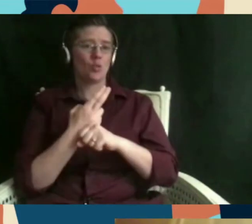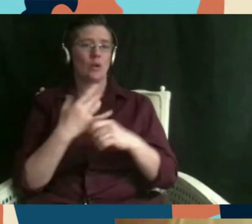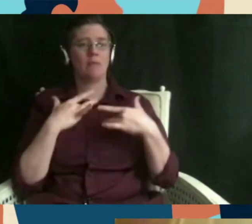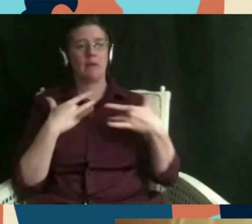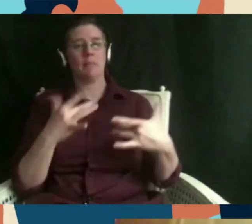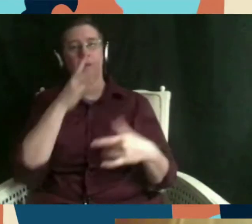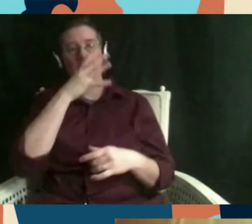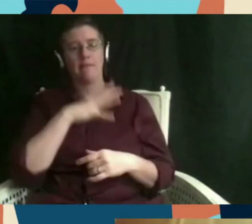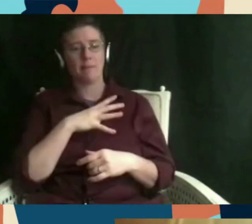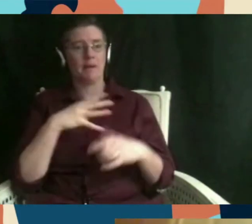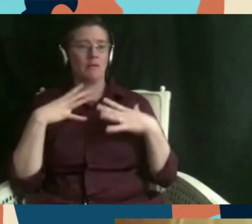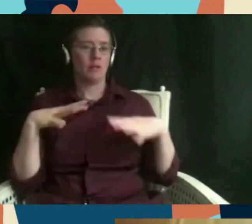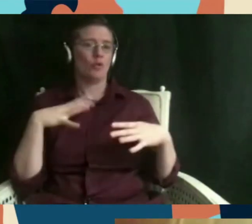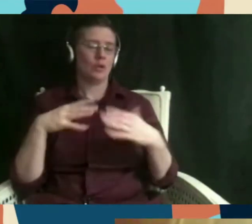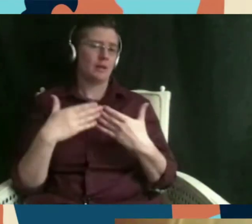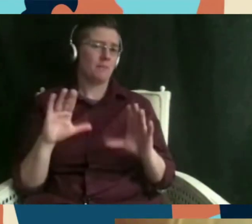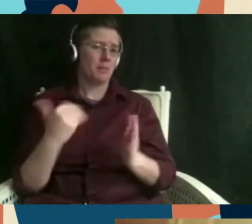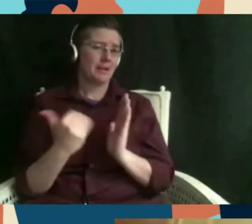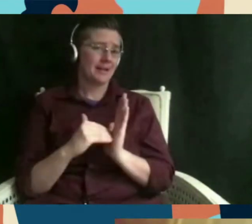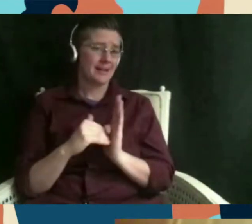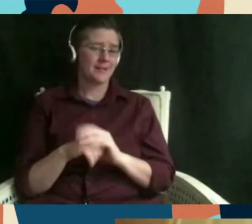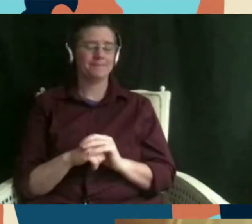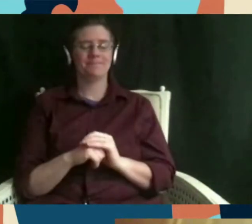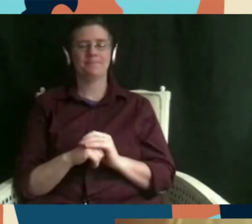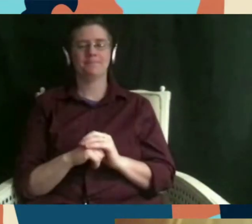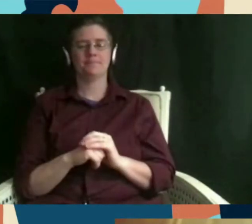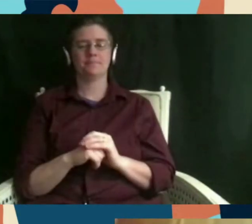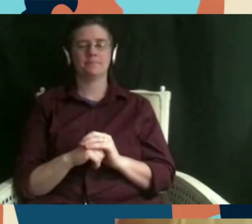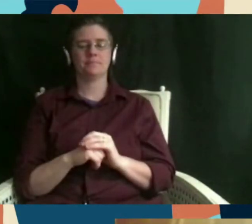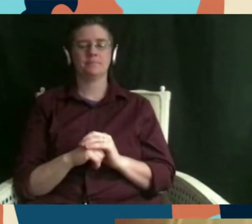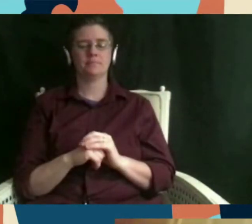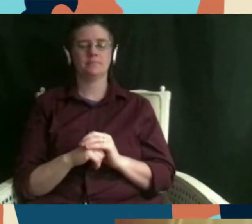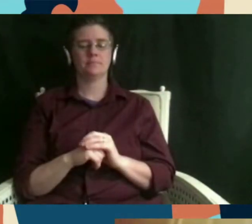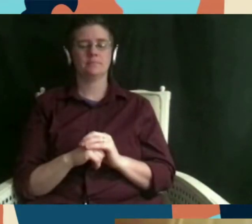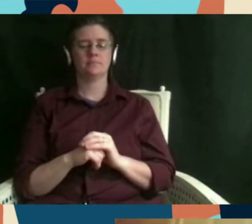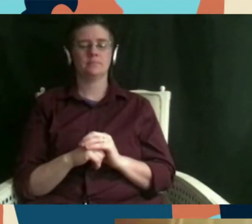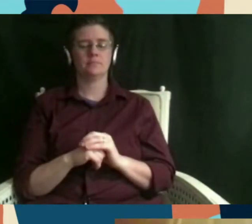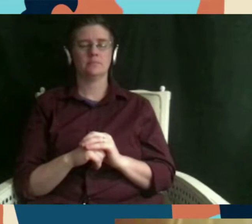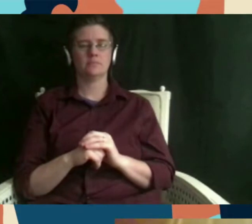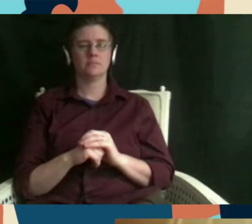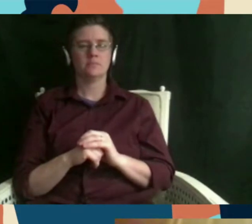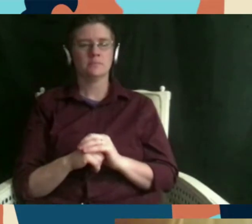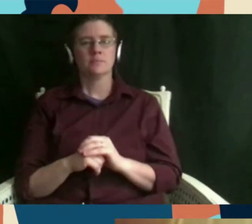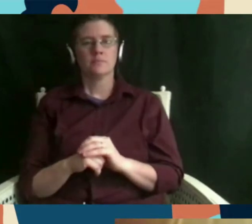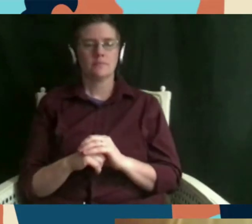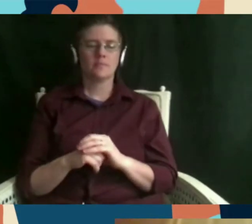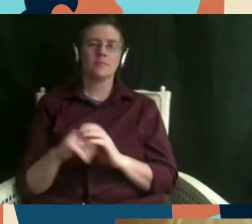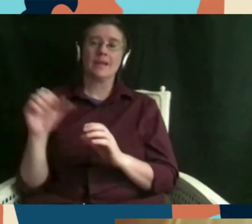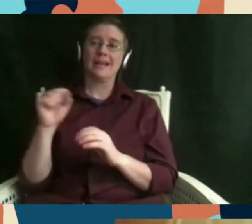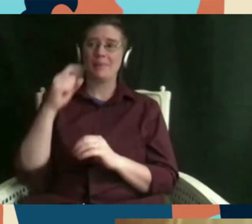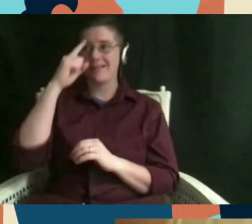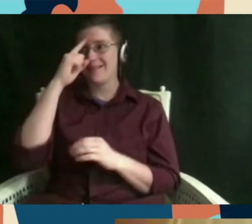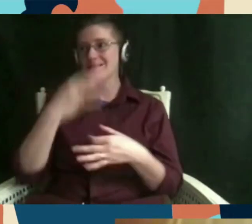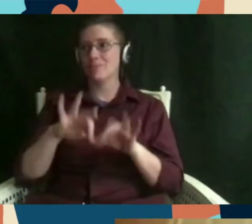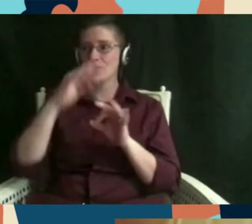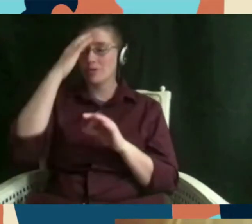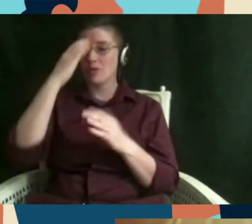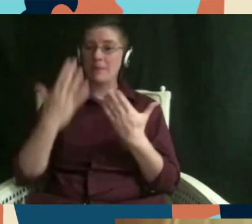yeah that's so important to understand that even though someone may identify as male they can wear